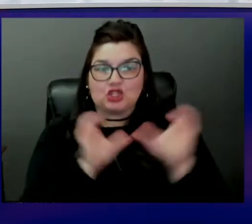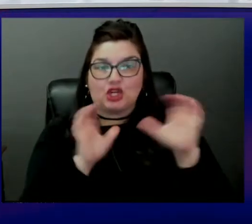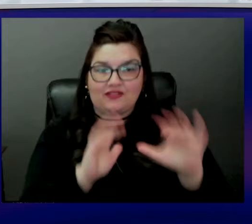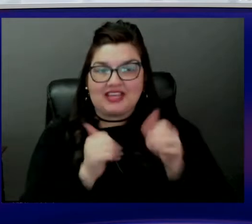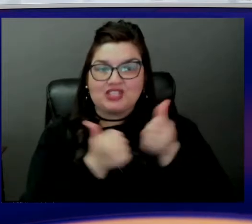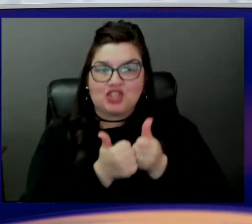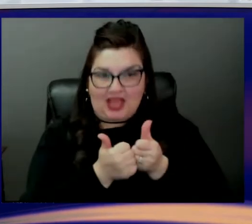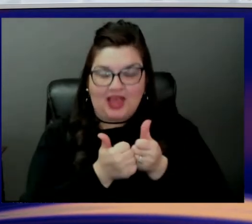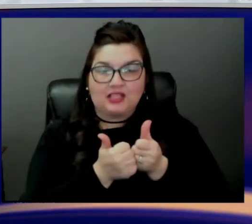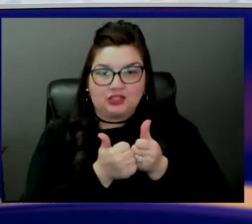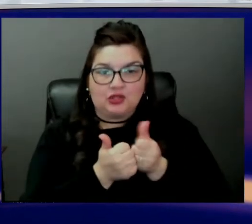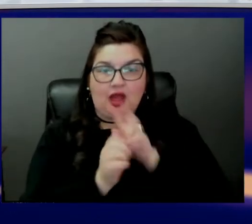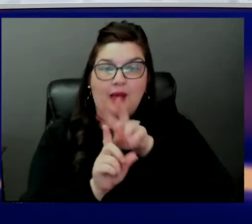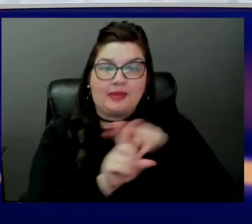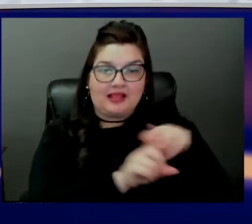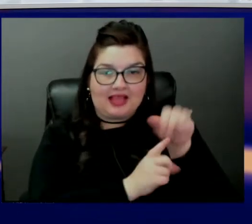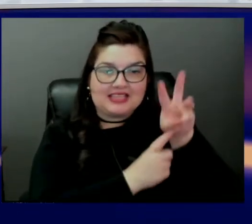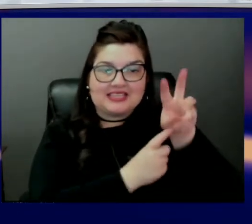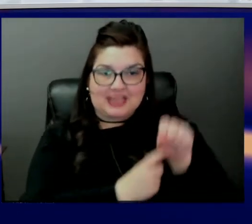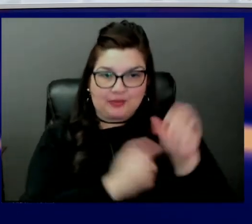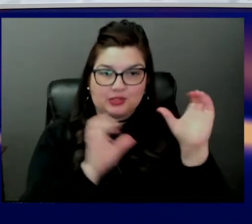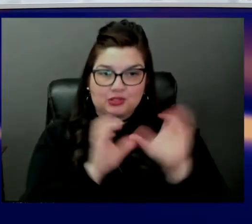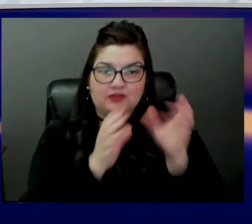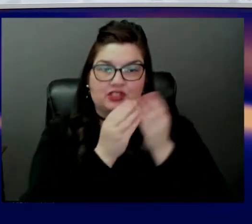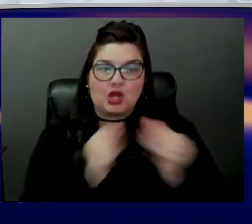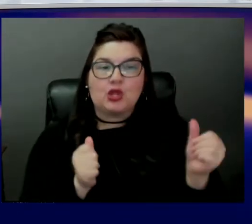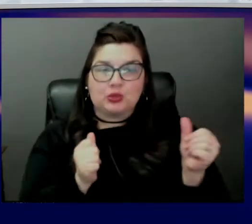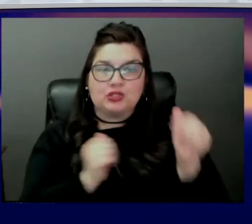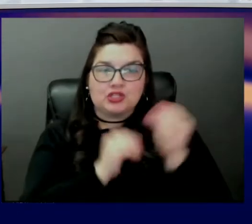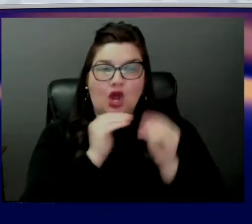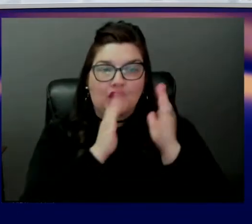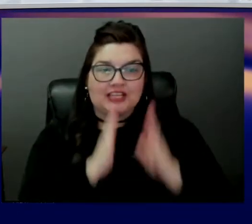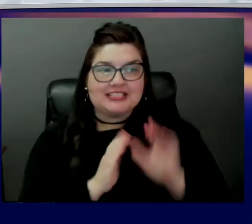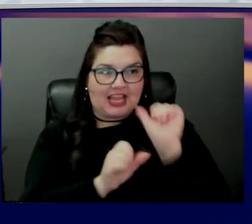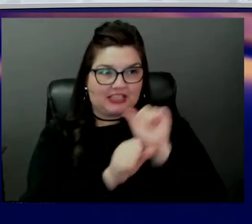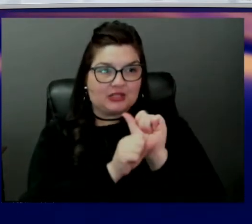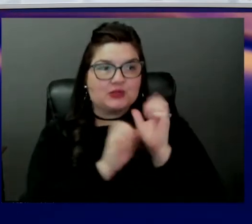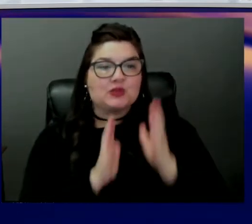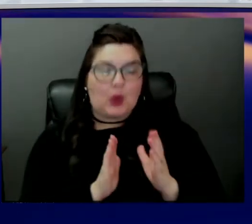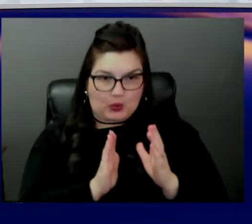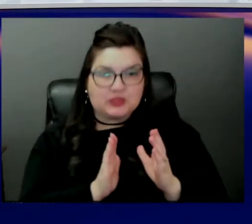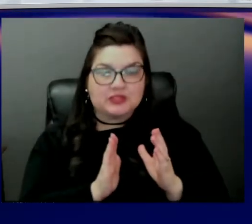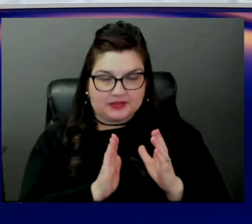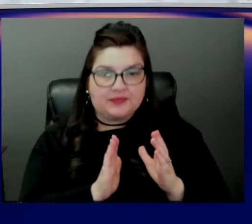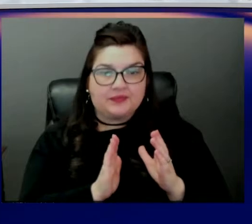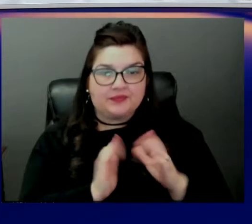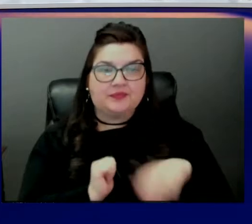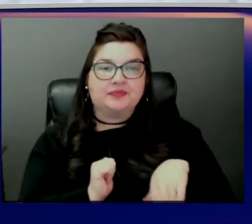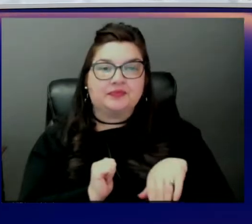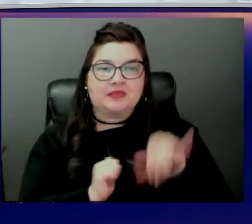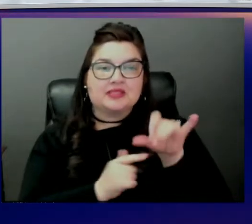to AWS Certified Solutions Architect Associate, the AWS Certified Sysops Administrator Associate